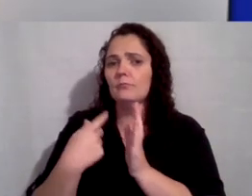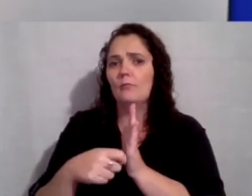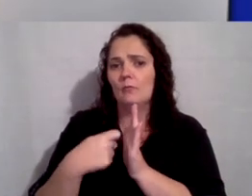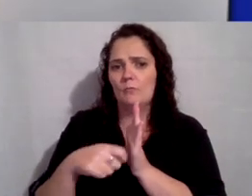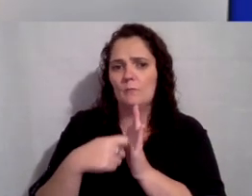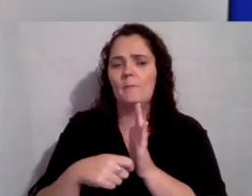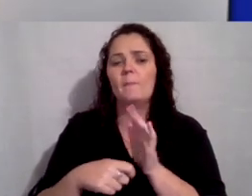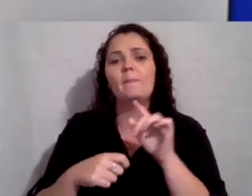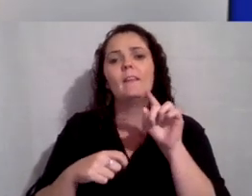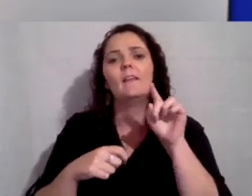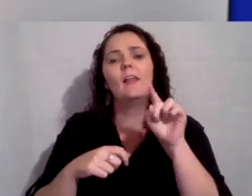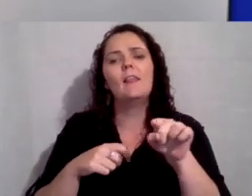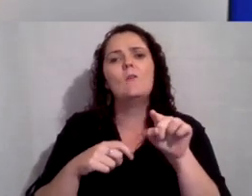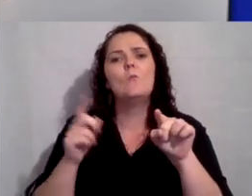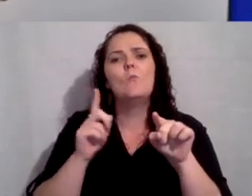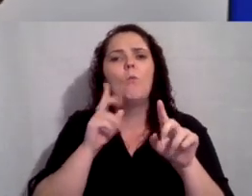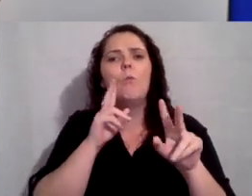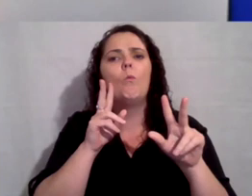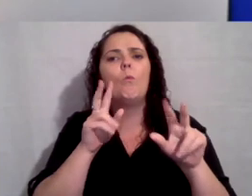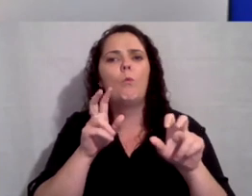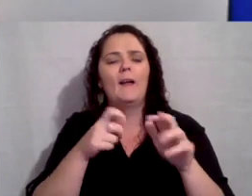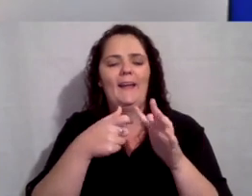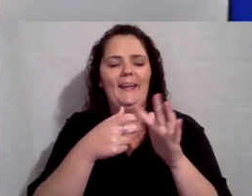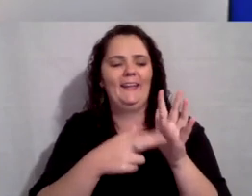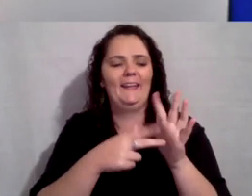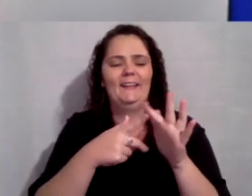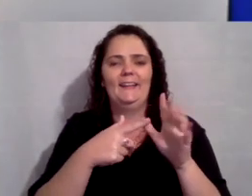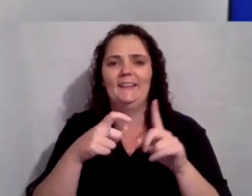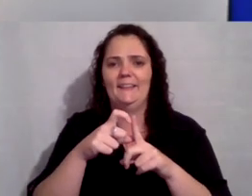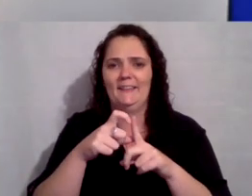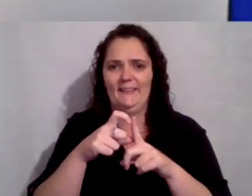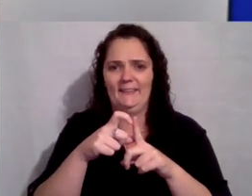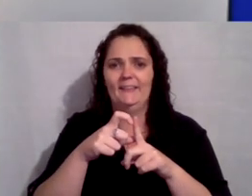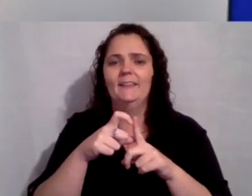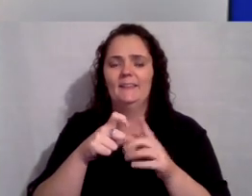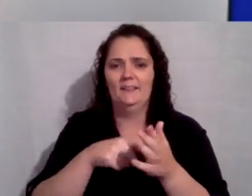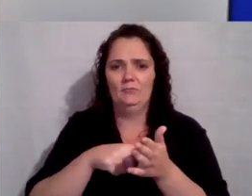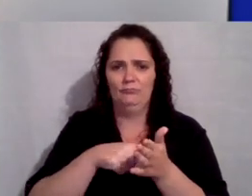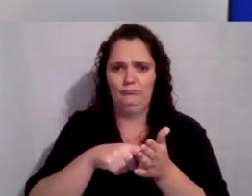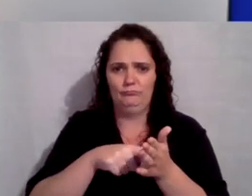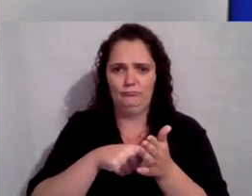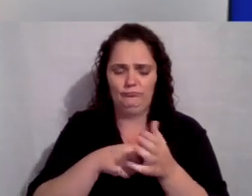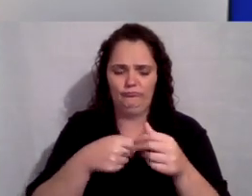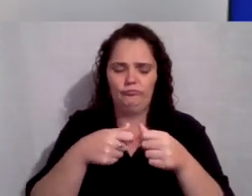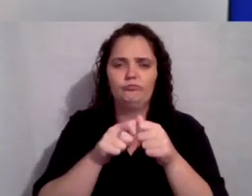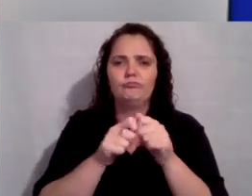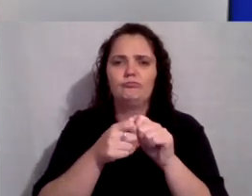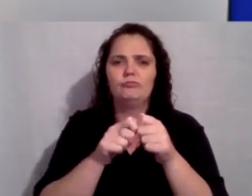artists use is what's called the kneaded or kneadable eraser and it's needed like you need bread dough, K-N-E-A-D.